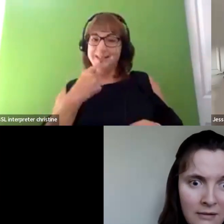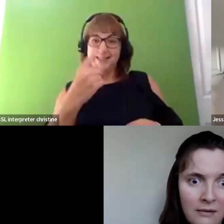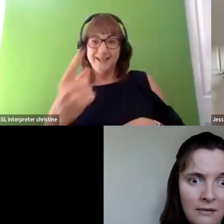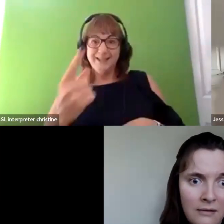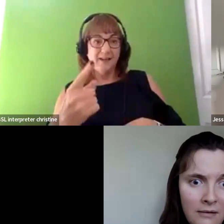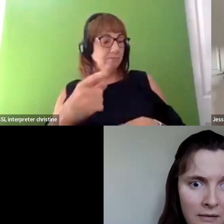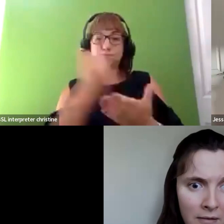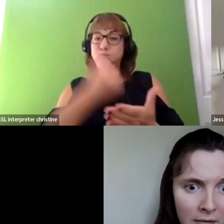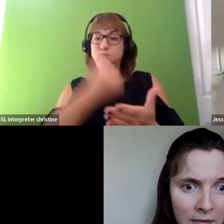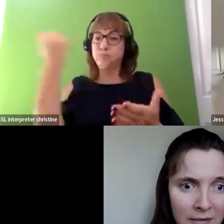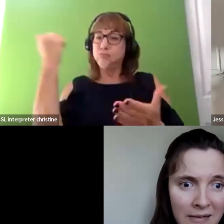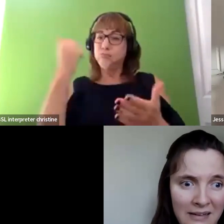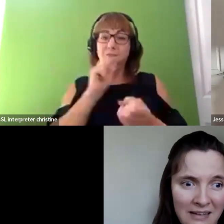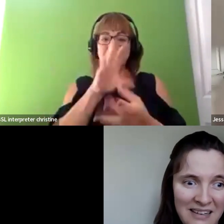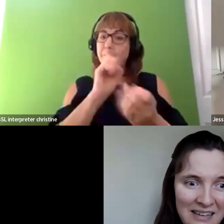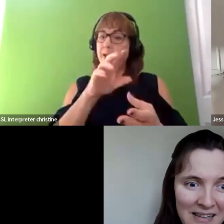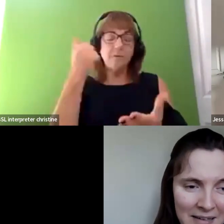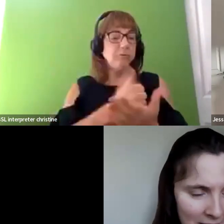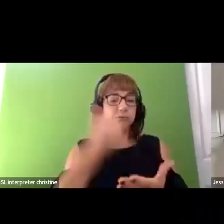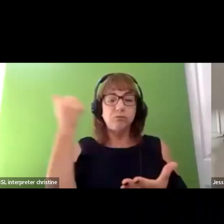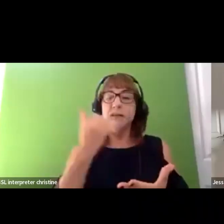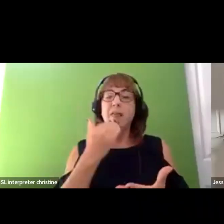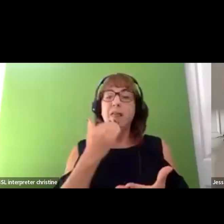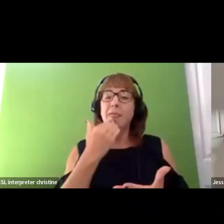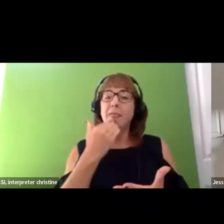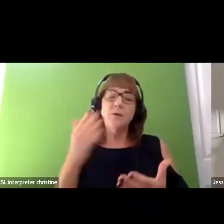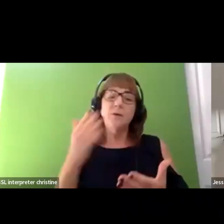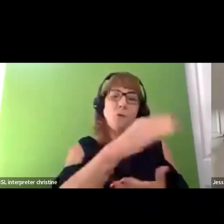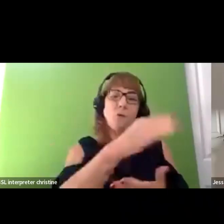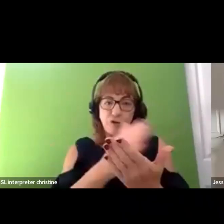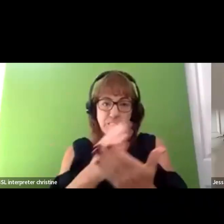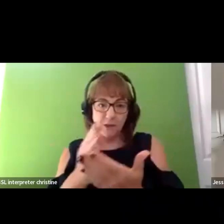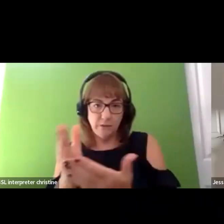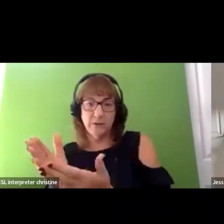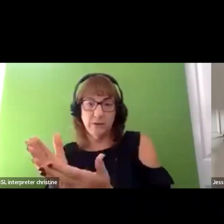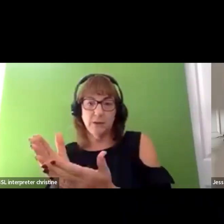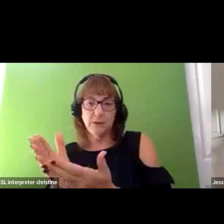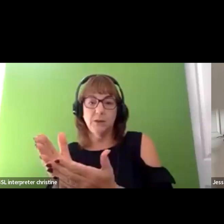so thank you everybody for sharing, but Naomi we were just wondering as our first question,